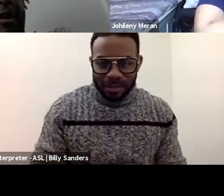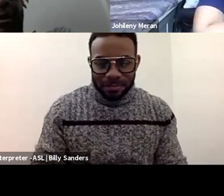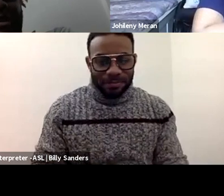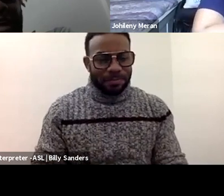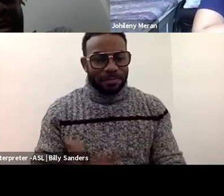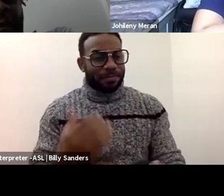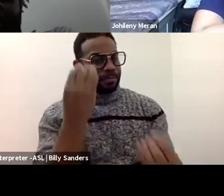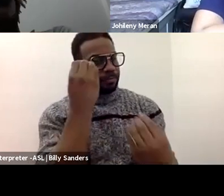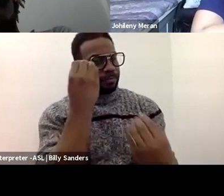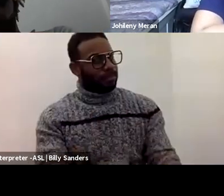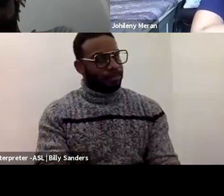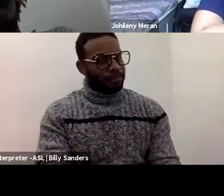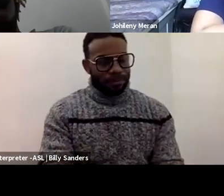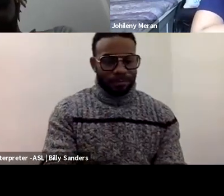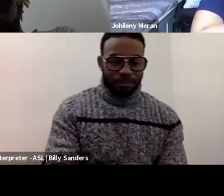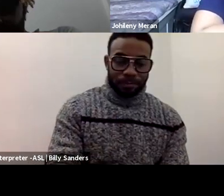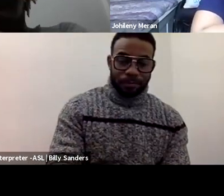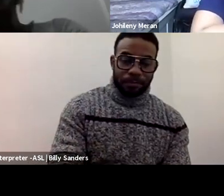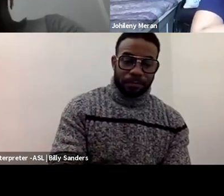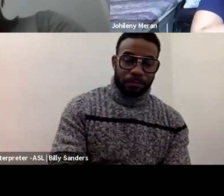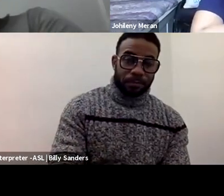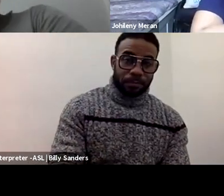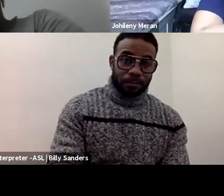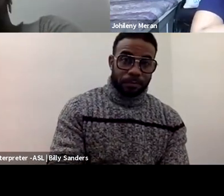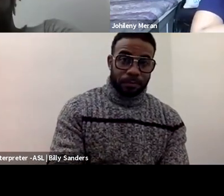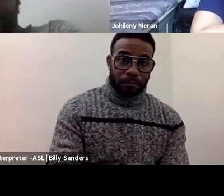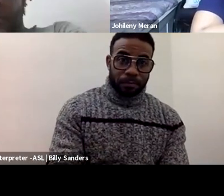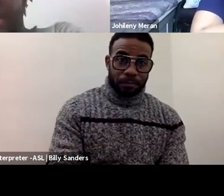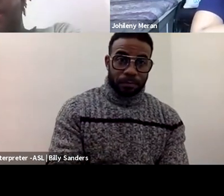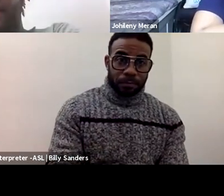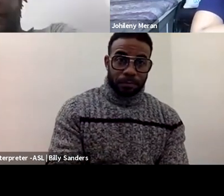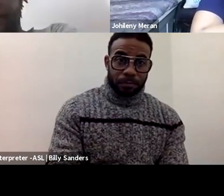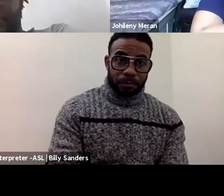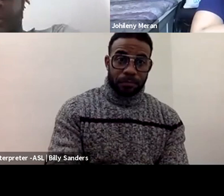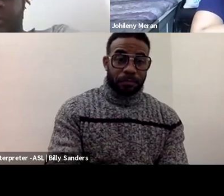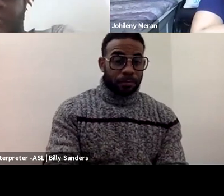want to point that out. MARAINA MONTGOMERY: Thank you for pointing